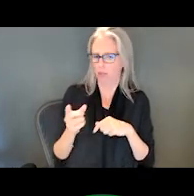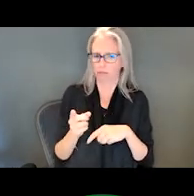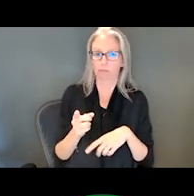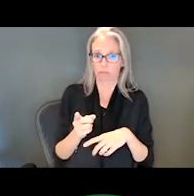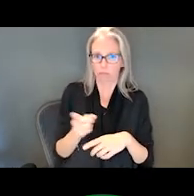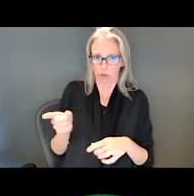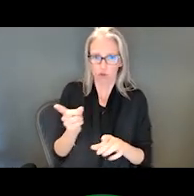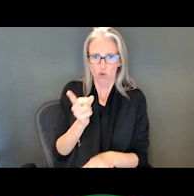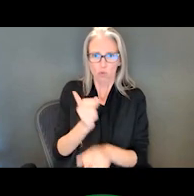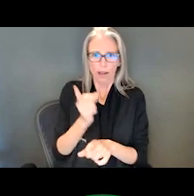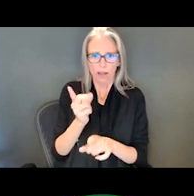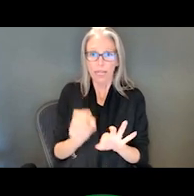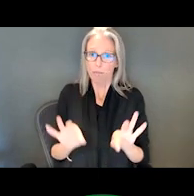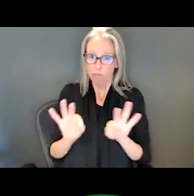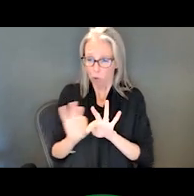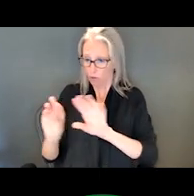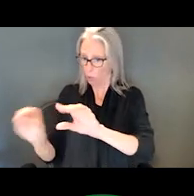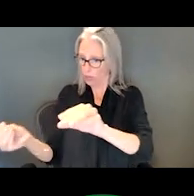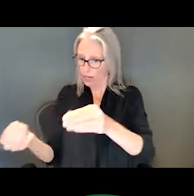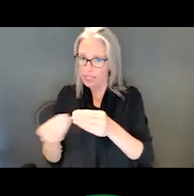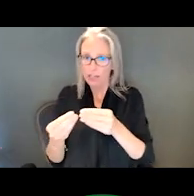behind the scenes and parks through online communication.